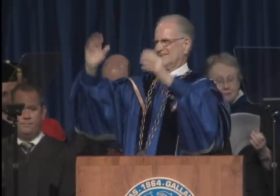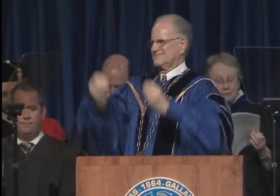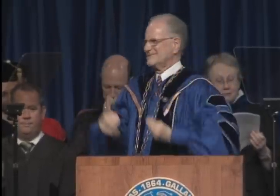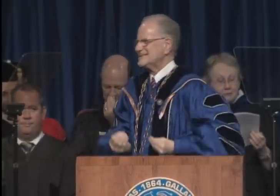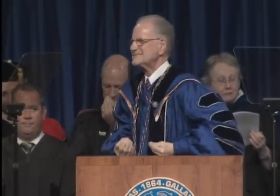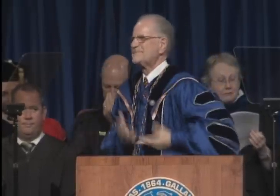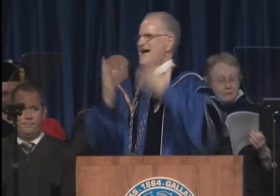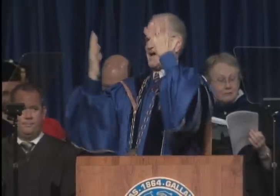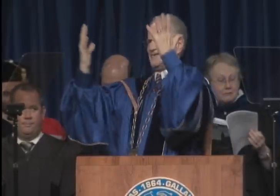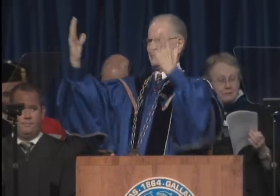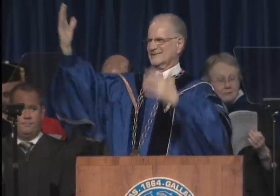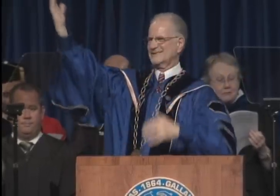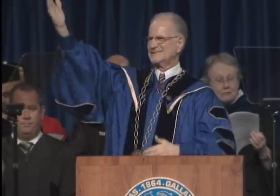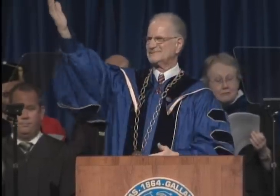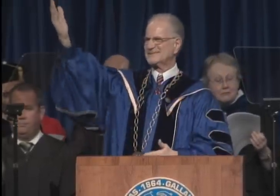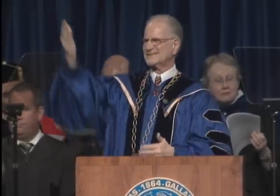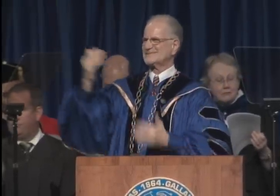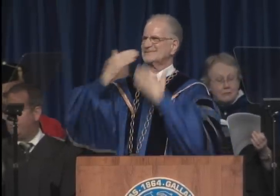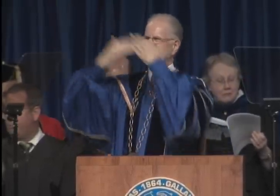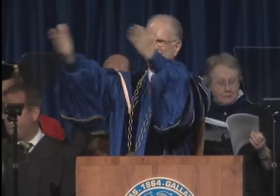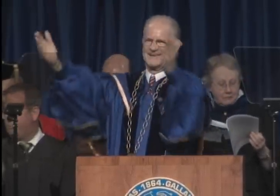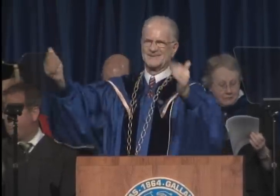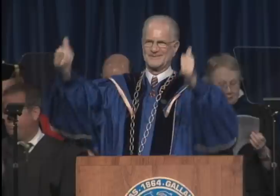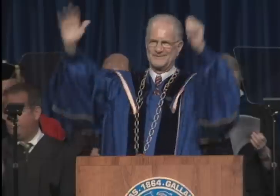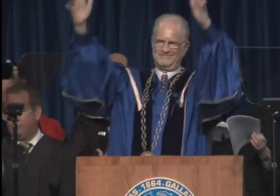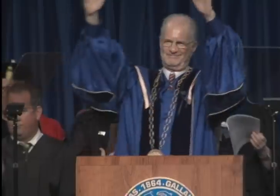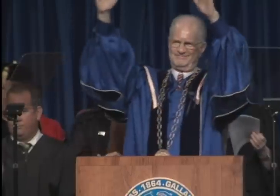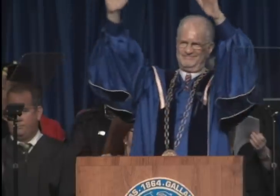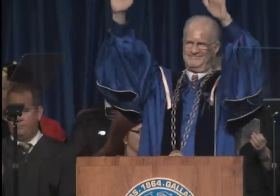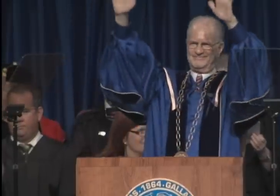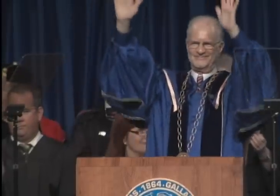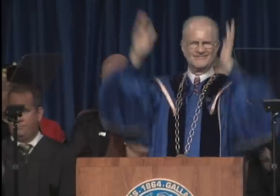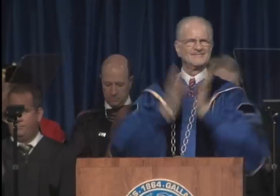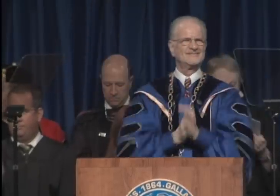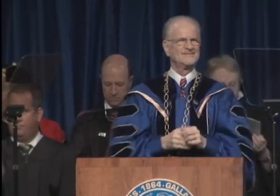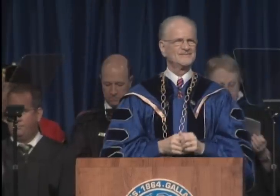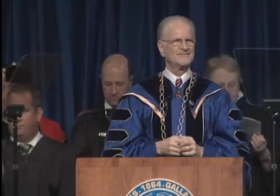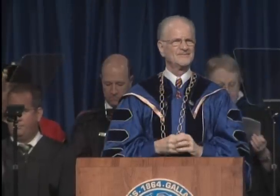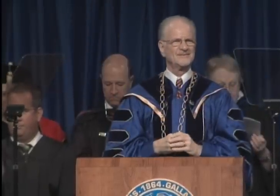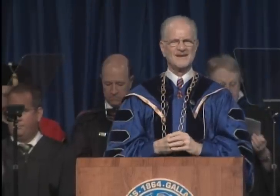thank you so much for your wonderful speeches.